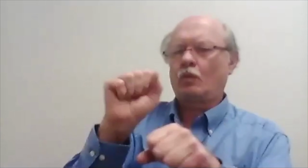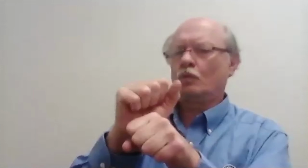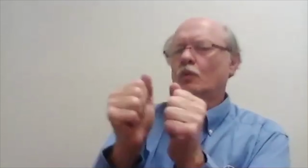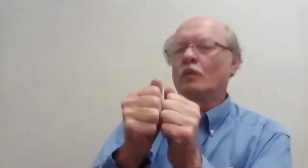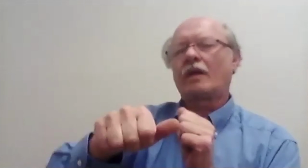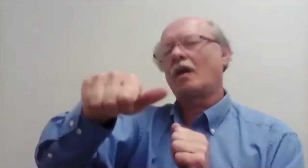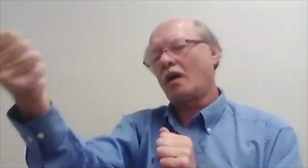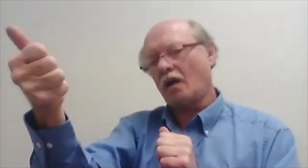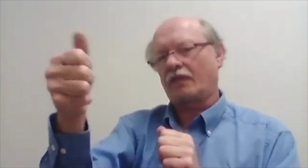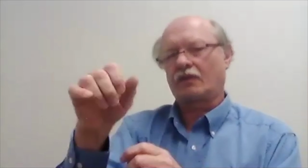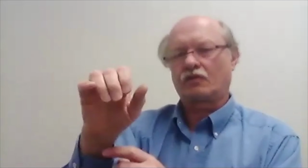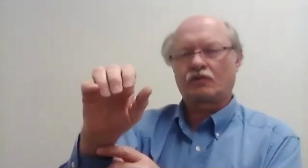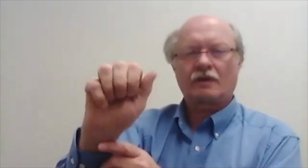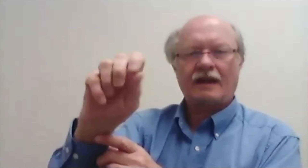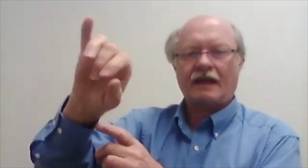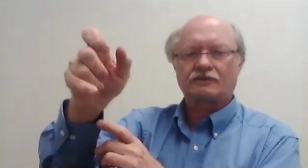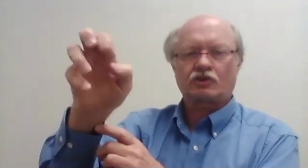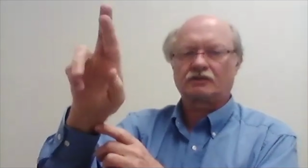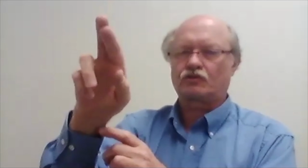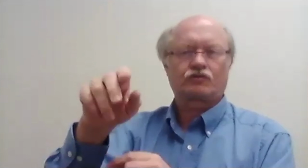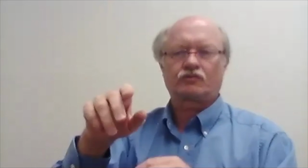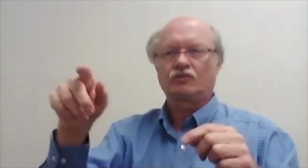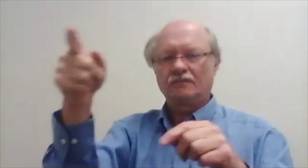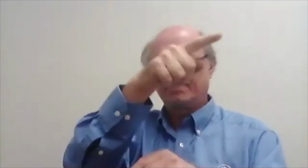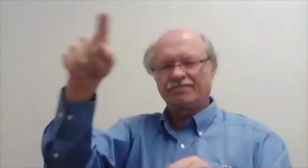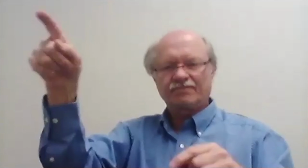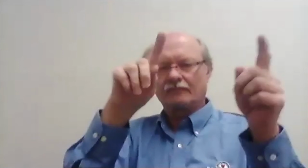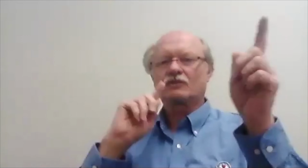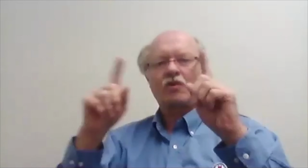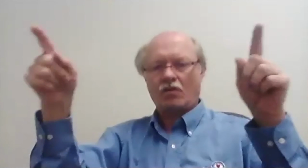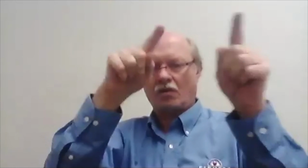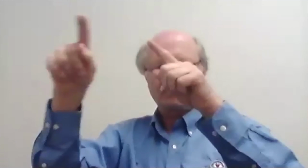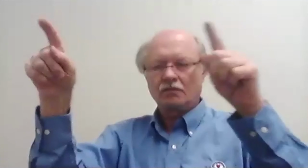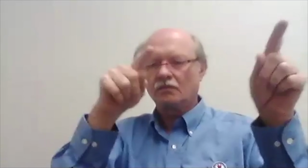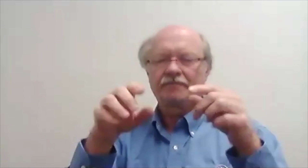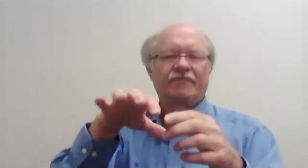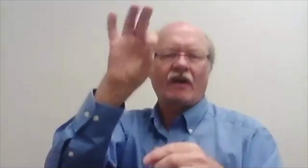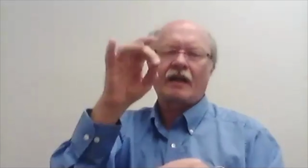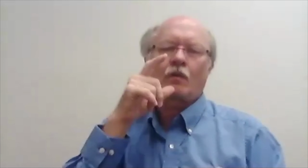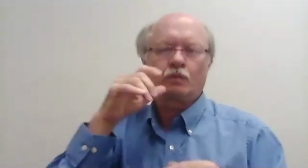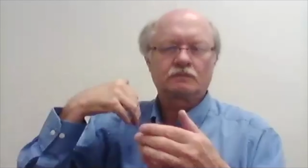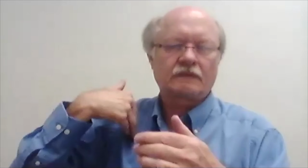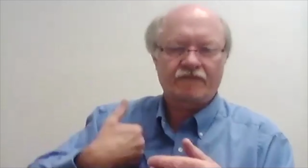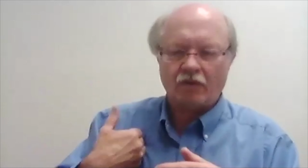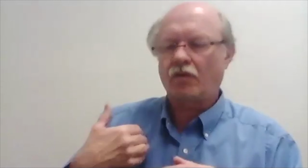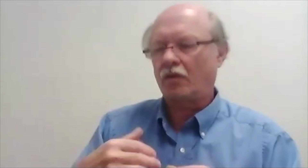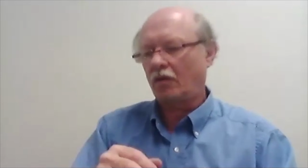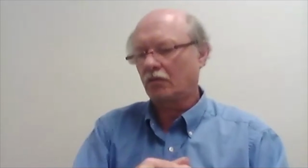They'll try to figure out who caused the accident and they will work with other adjusters. They'll talk amongst each other, and they'll find out whose fault it was.